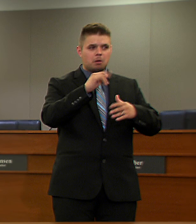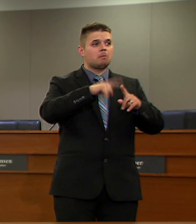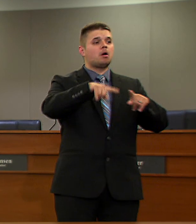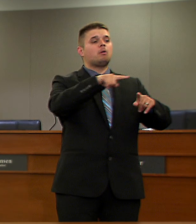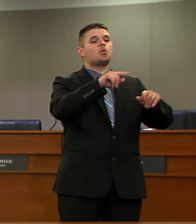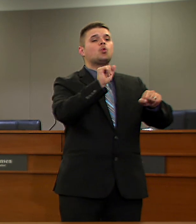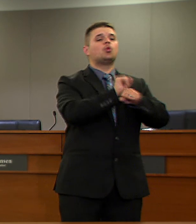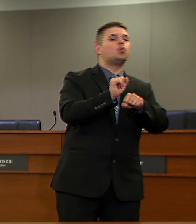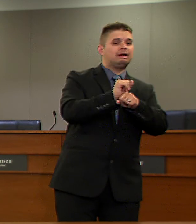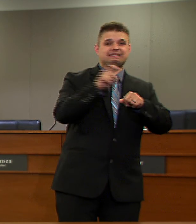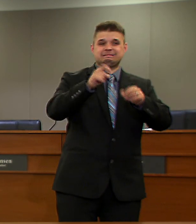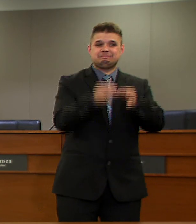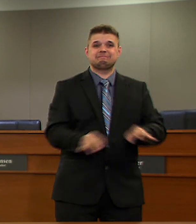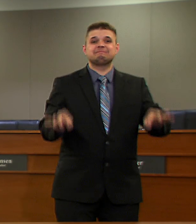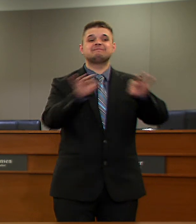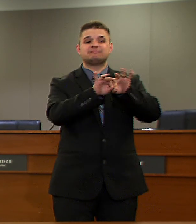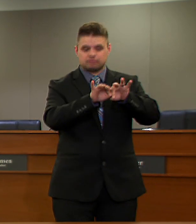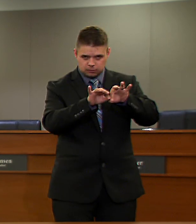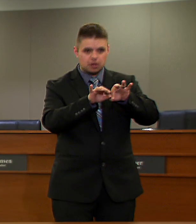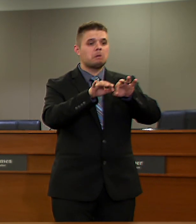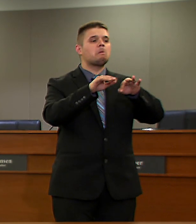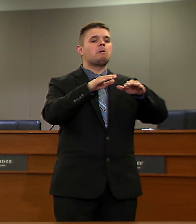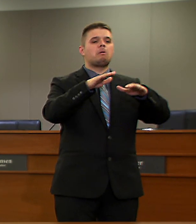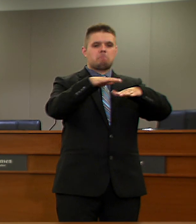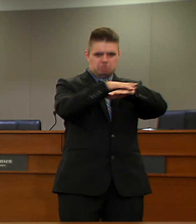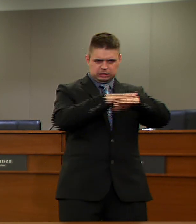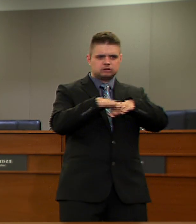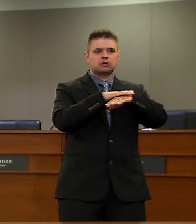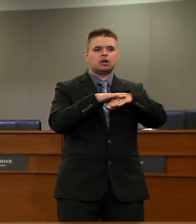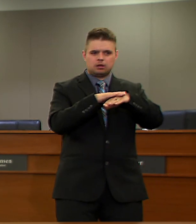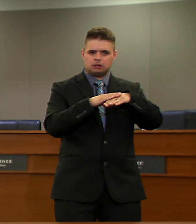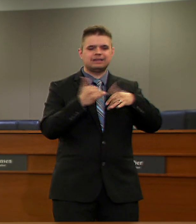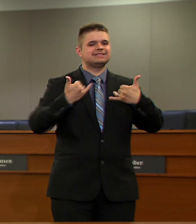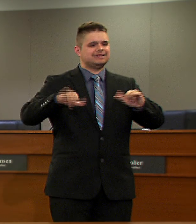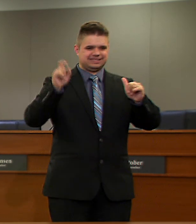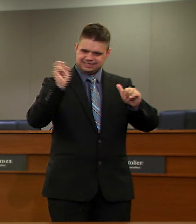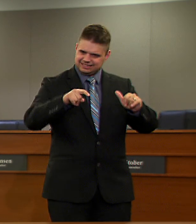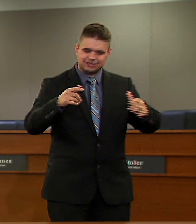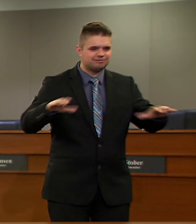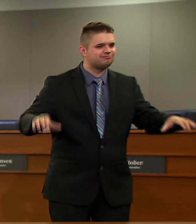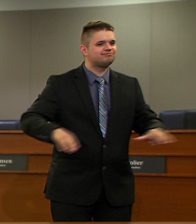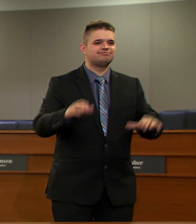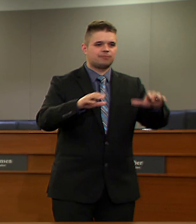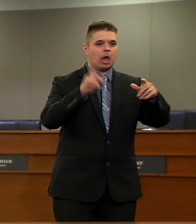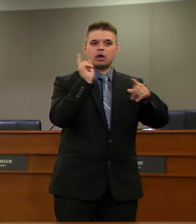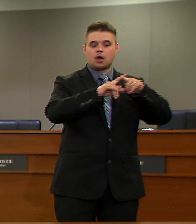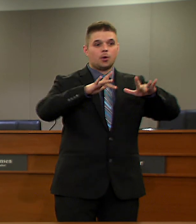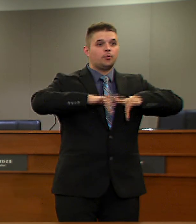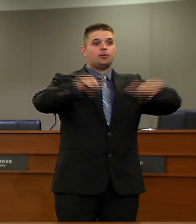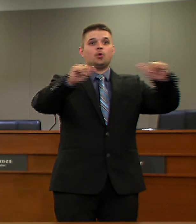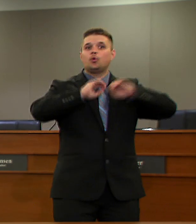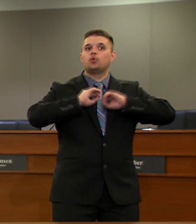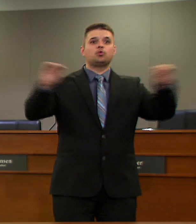but we still need to perform work to provide essential services and maintenance of our assets.